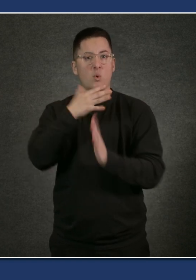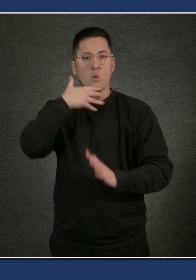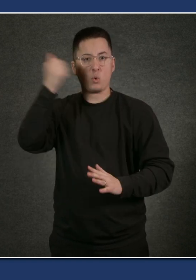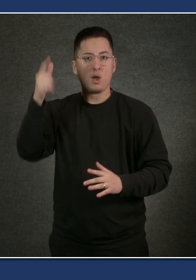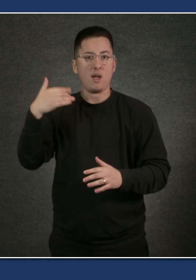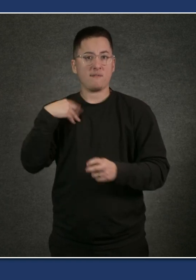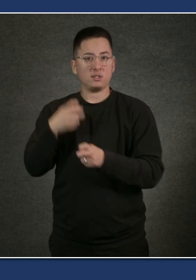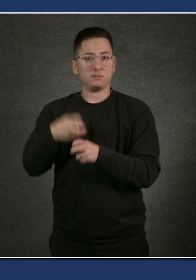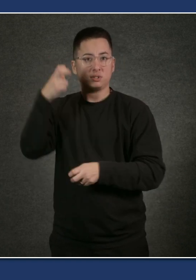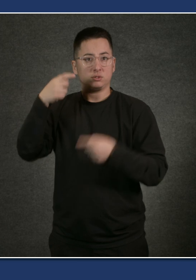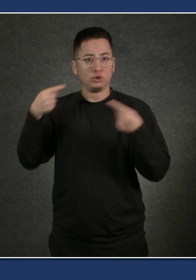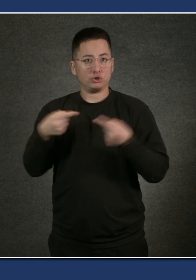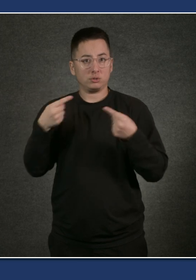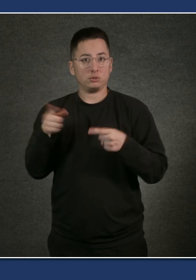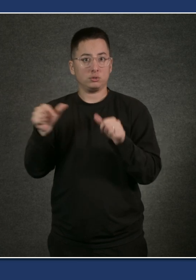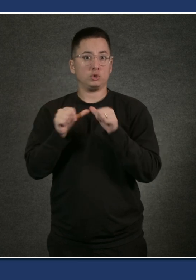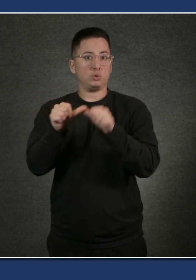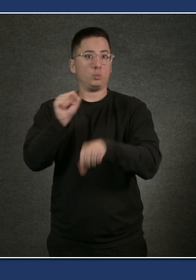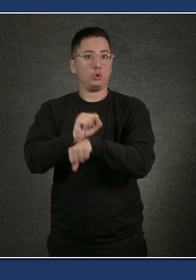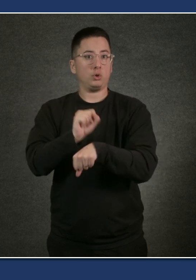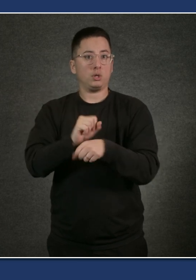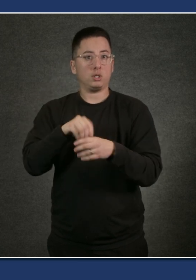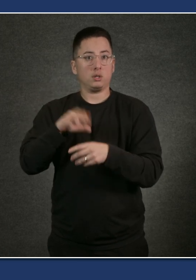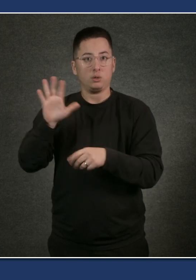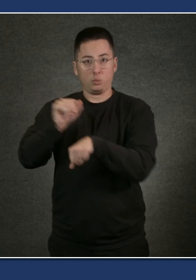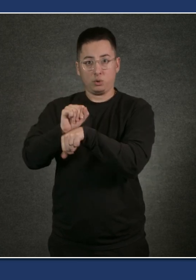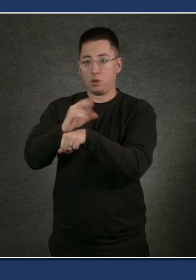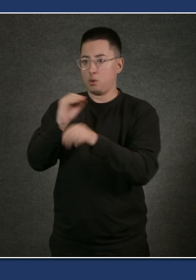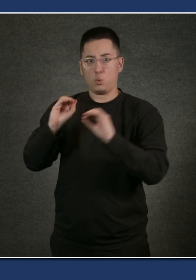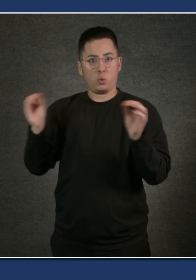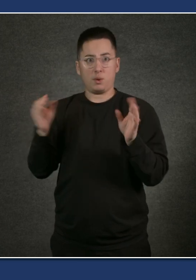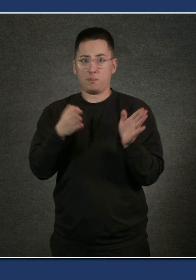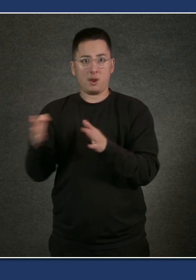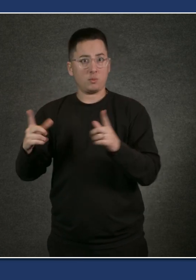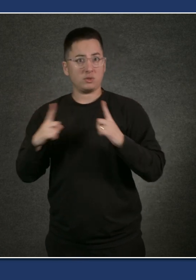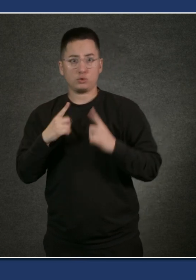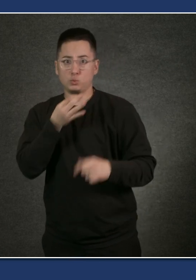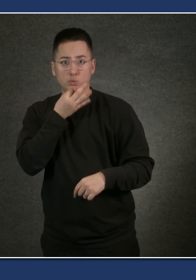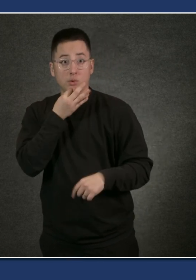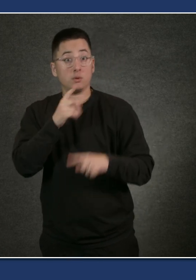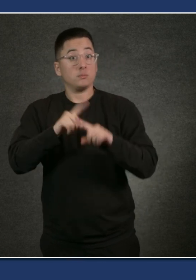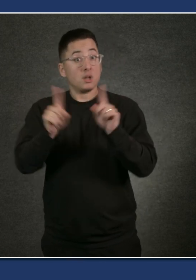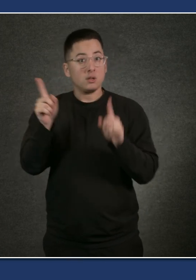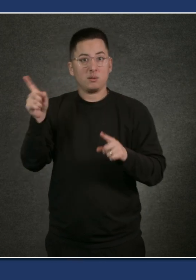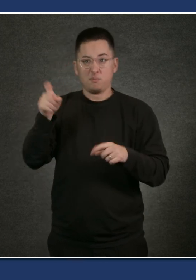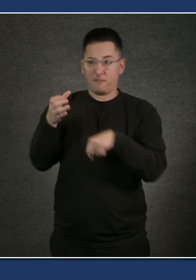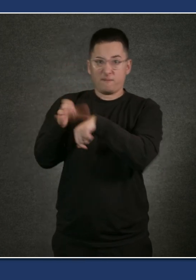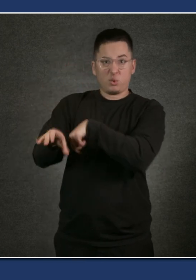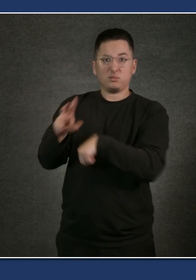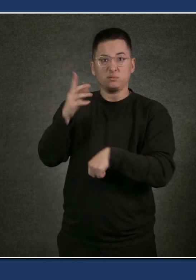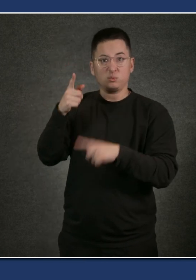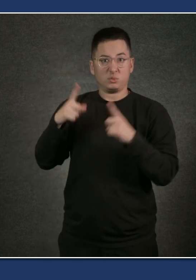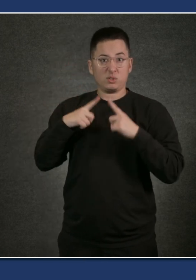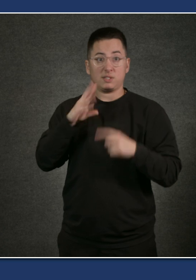life opportunities that most people take for granted, contributing to society, or receiving critical healthcare